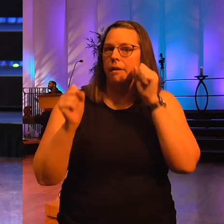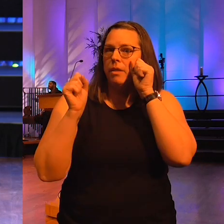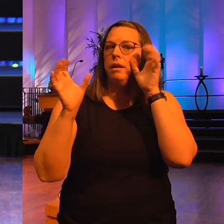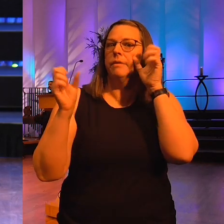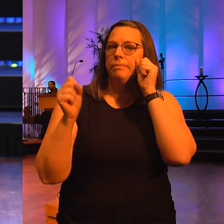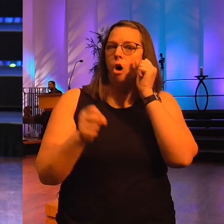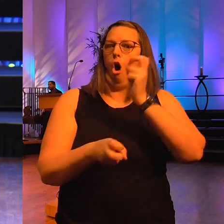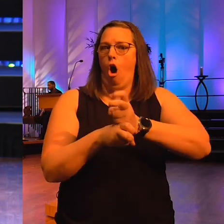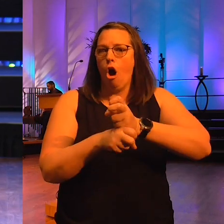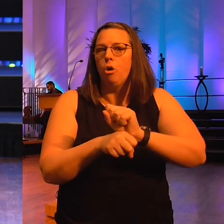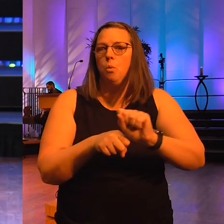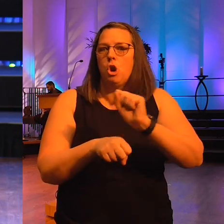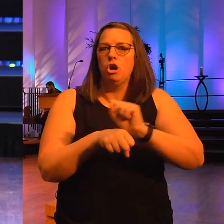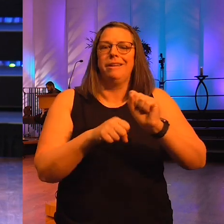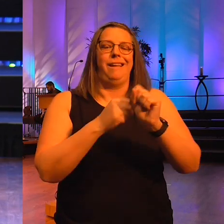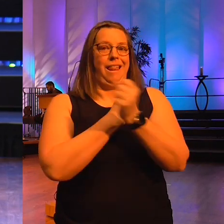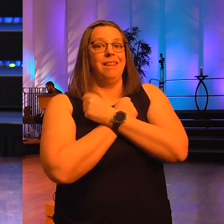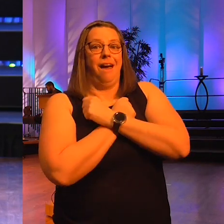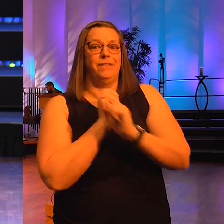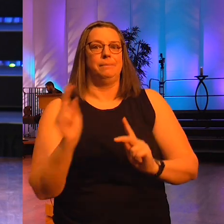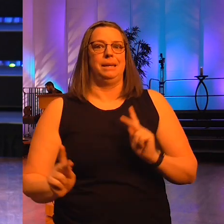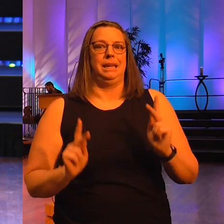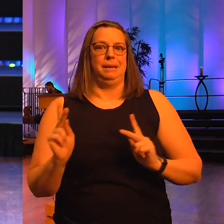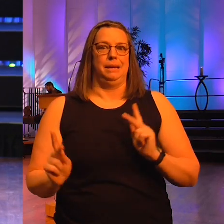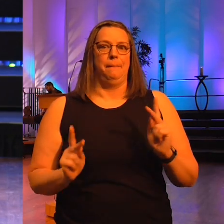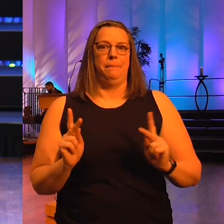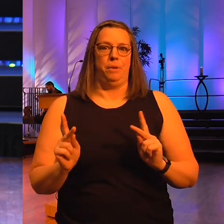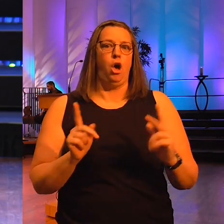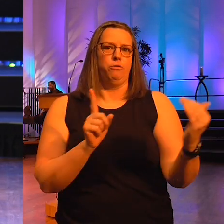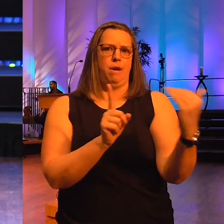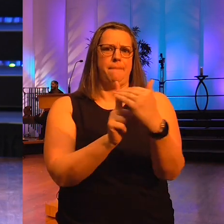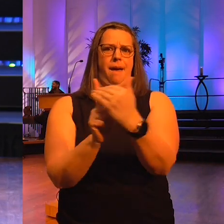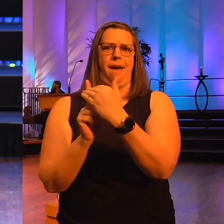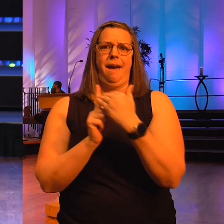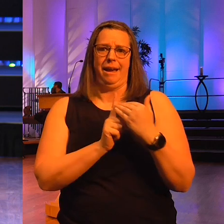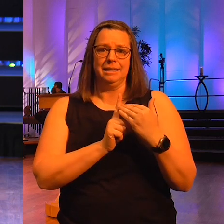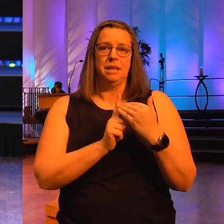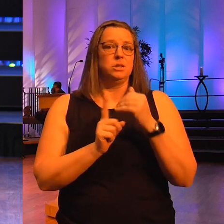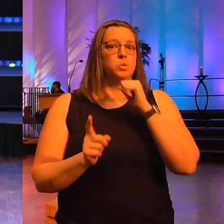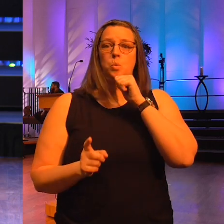loving people that you will ever meet in your life and it reminds us all that we do not walk alone on